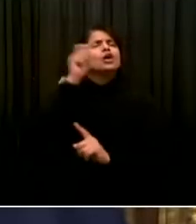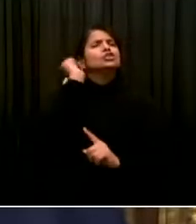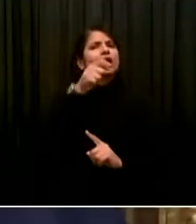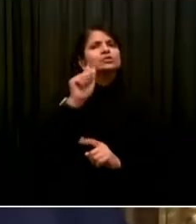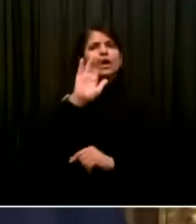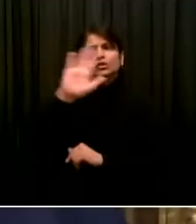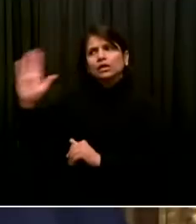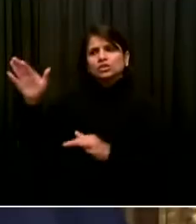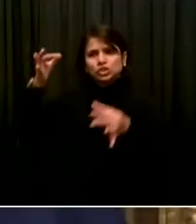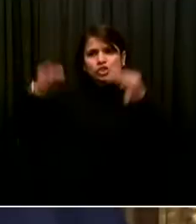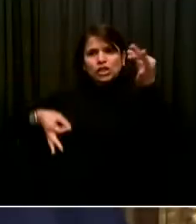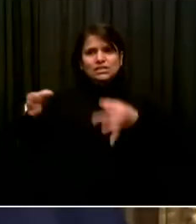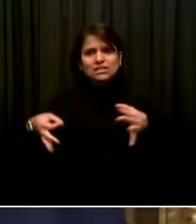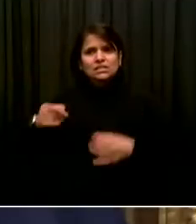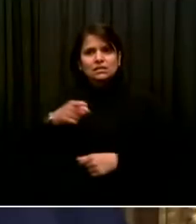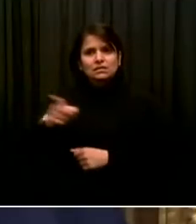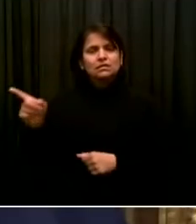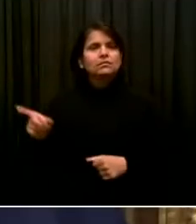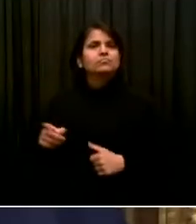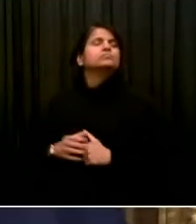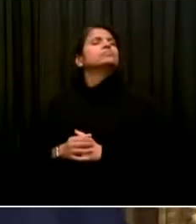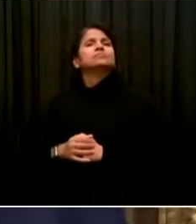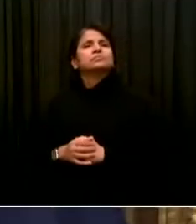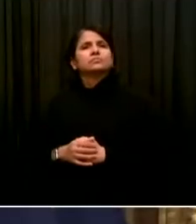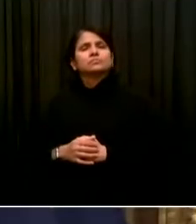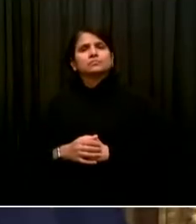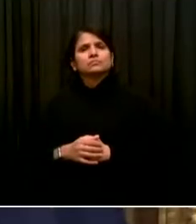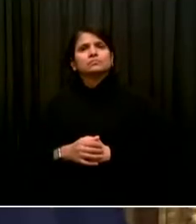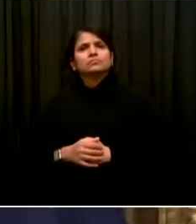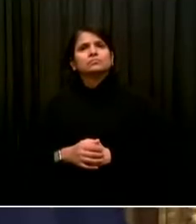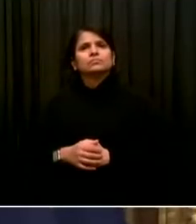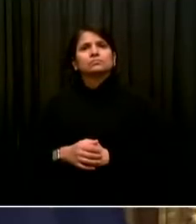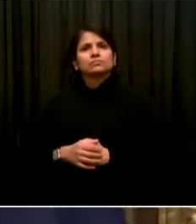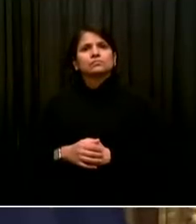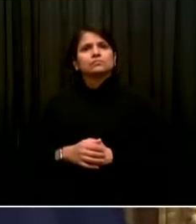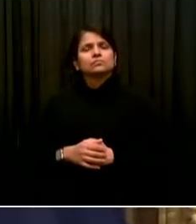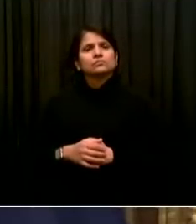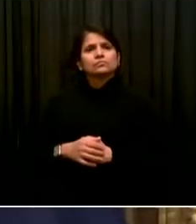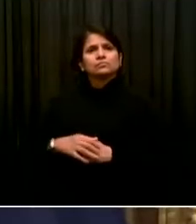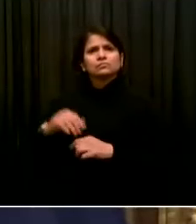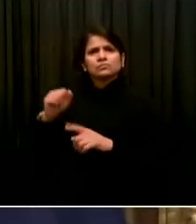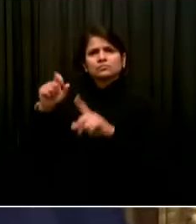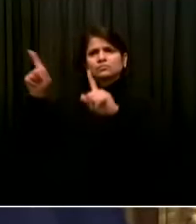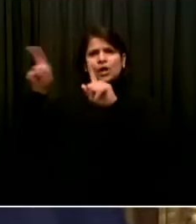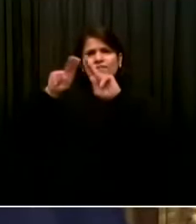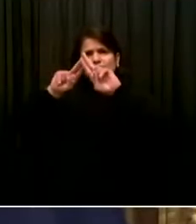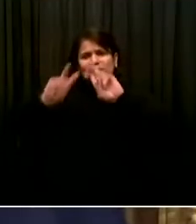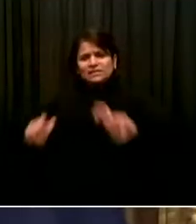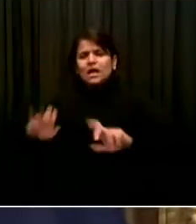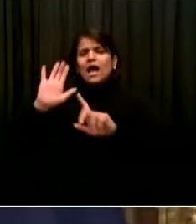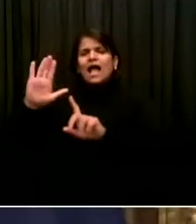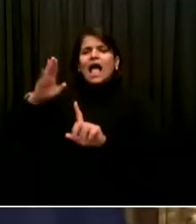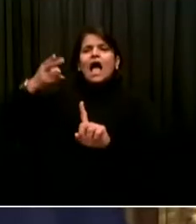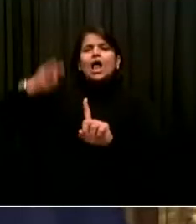DANGEROUSNESS. NEW YORK MUST CATCH UP. JUDGES MUST BE ABLE TO EVALUATE A DEFENDANT'S CRIMINAL HISTORY